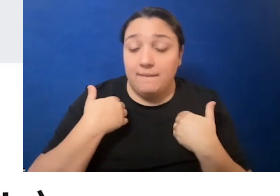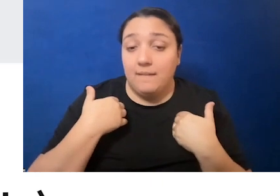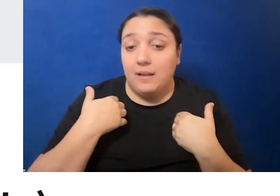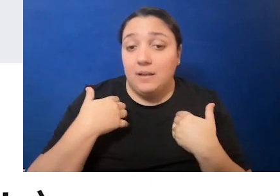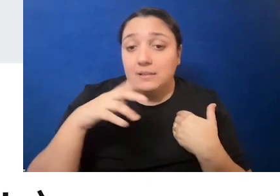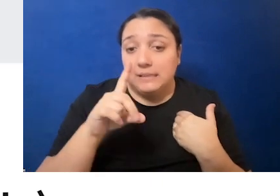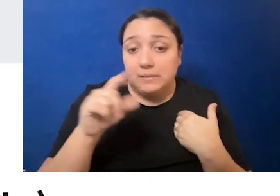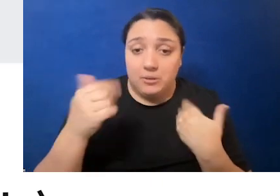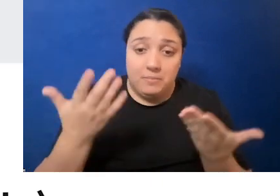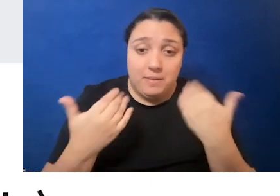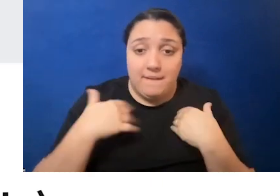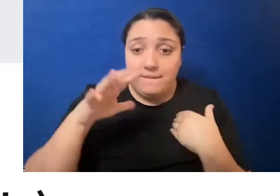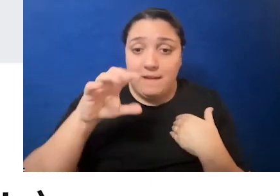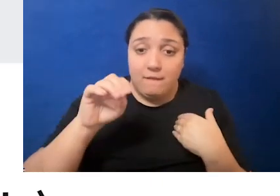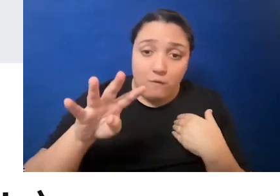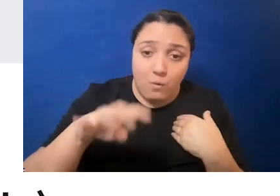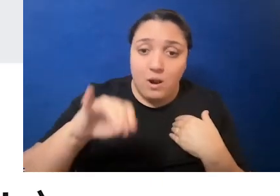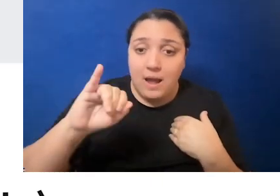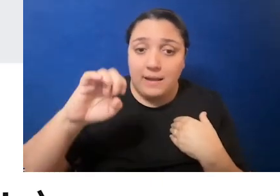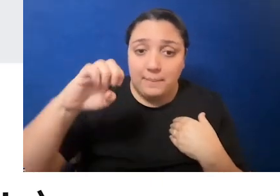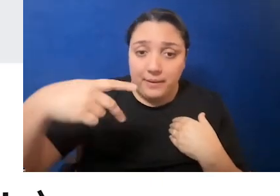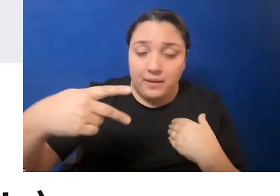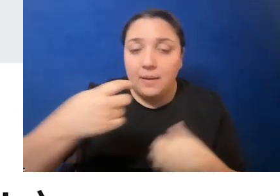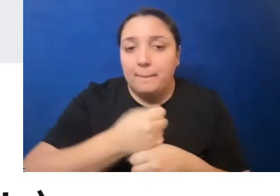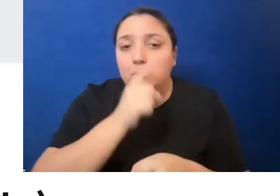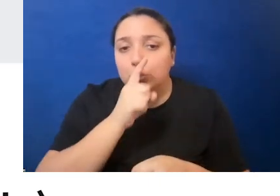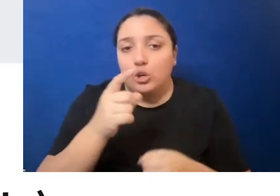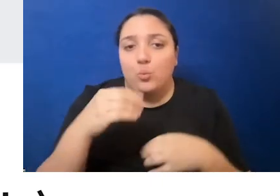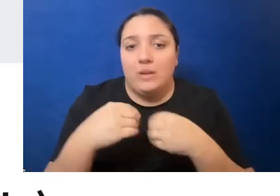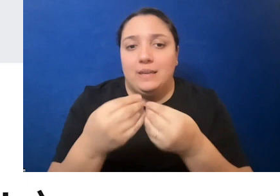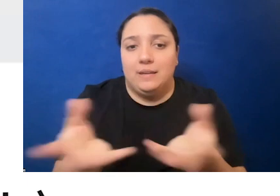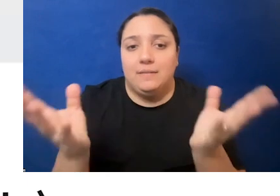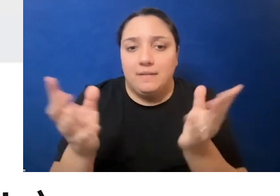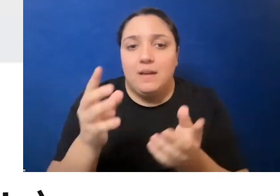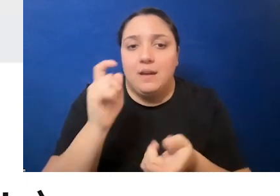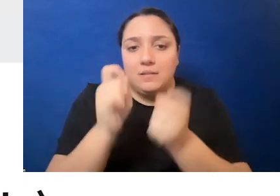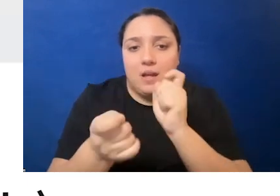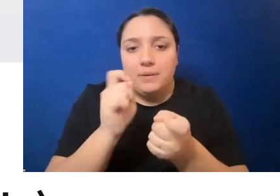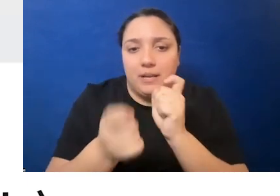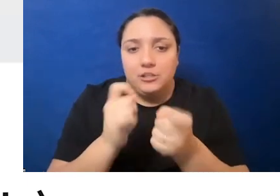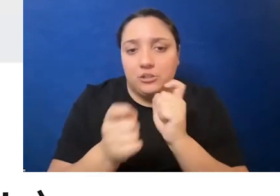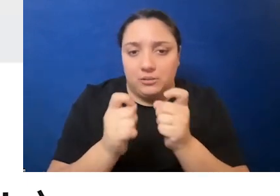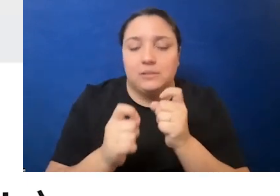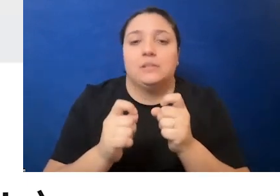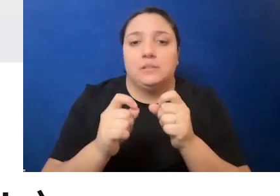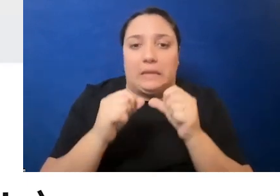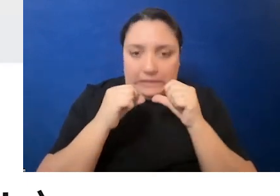DISABILITIES, HAVE A 504 OR IEP, WE WANT TO GIVE THE